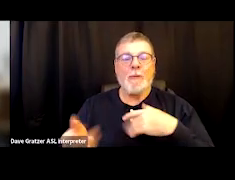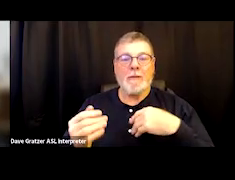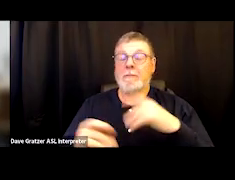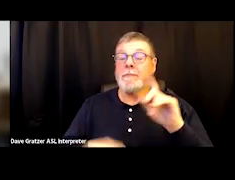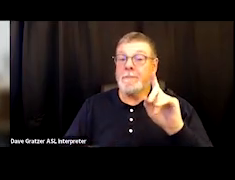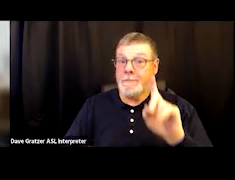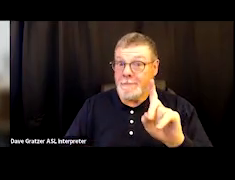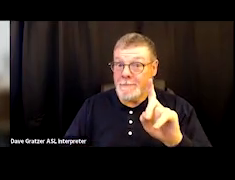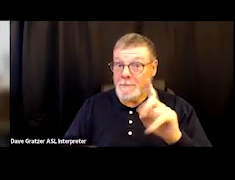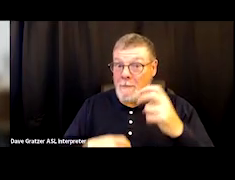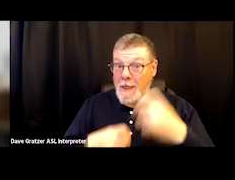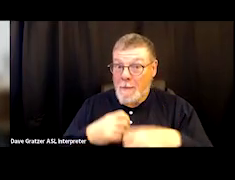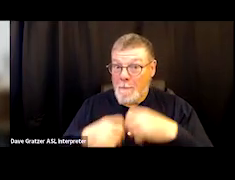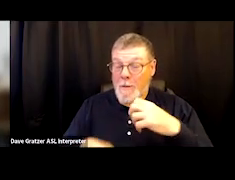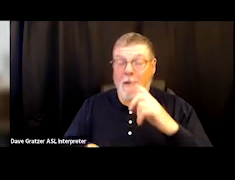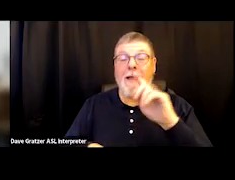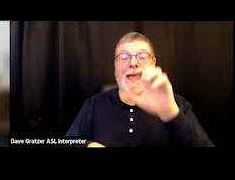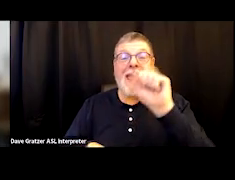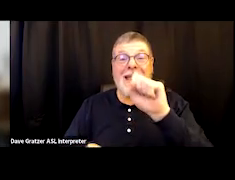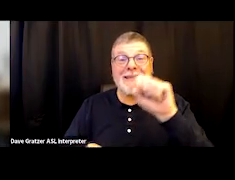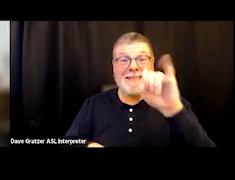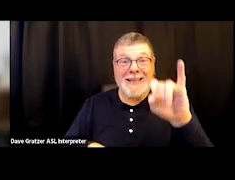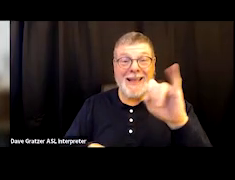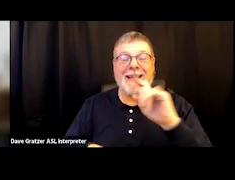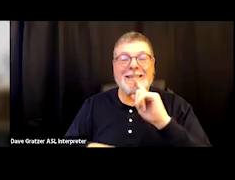The problem is SSI is a needs-based program